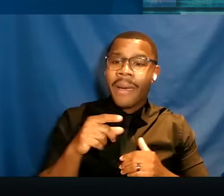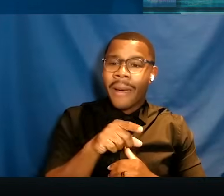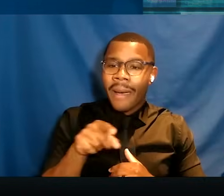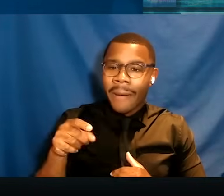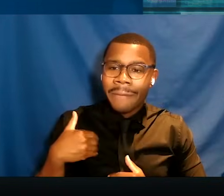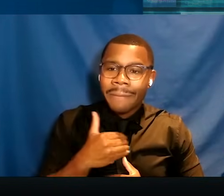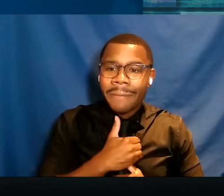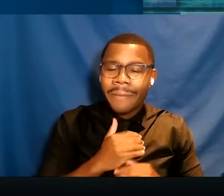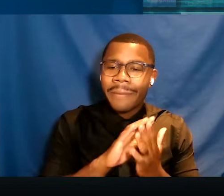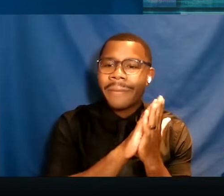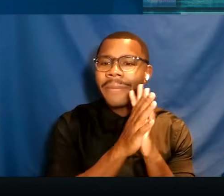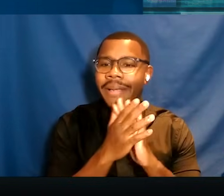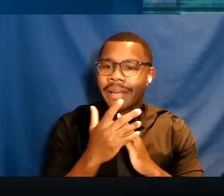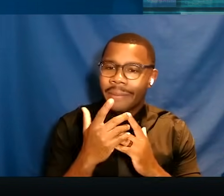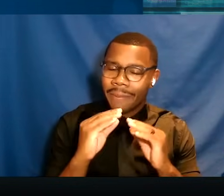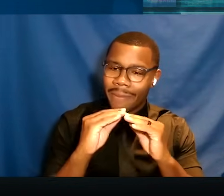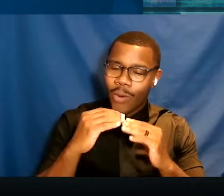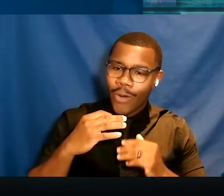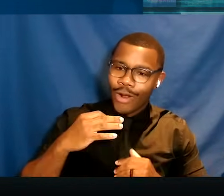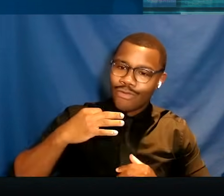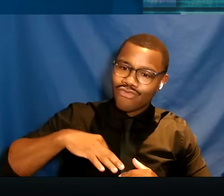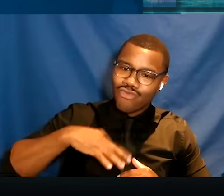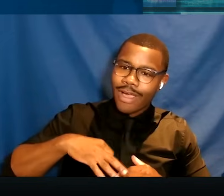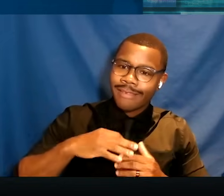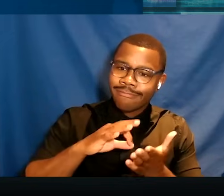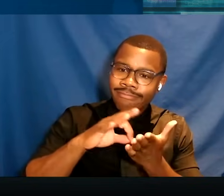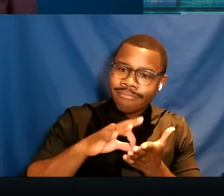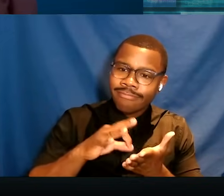from the same amount of compensation or work that they might even be doing now.